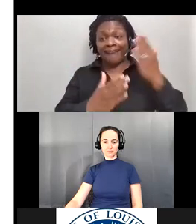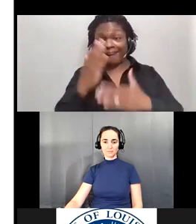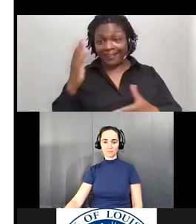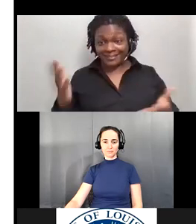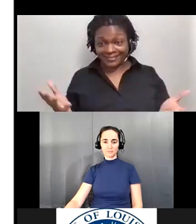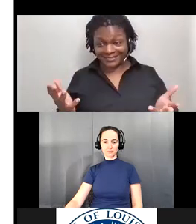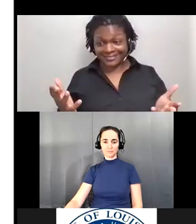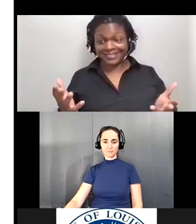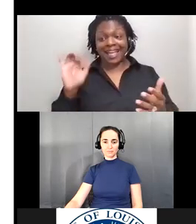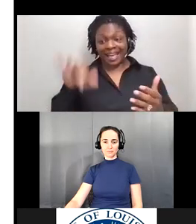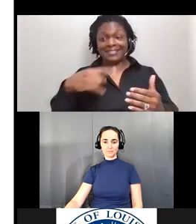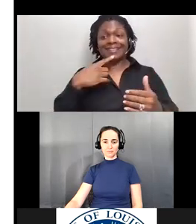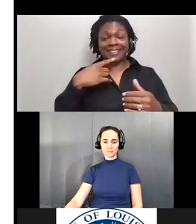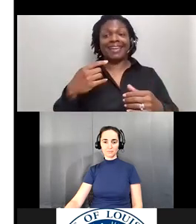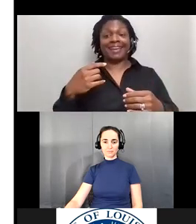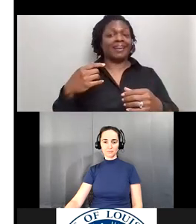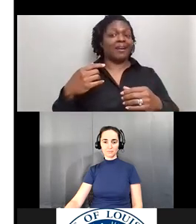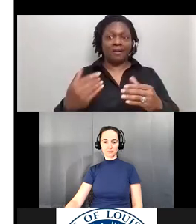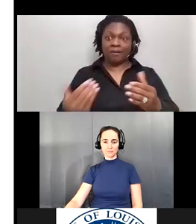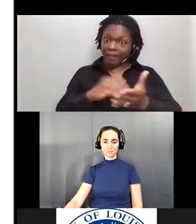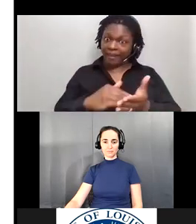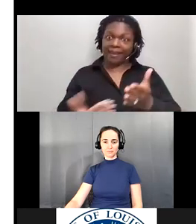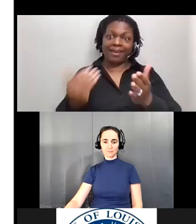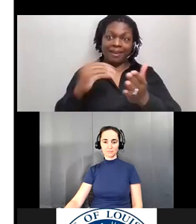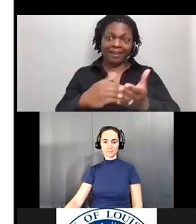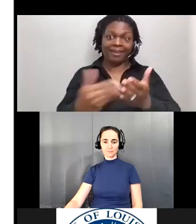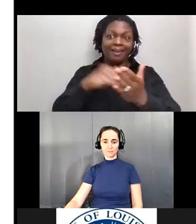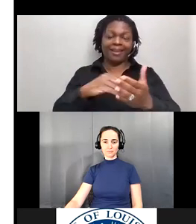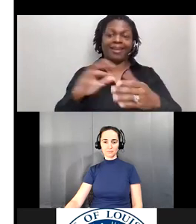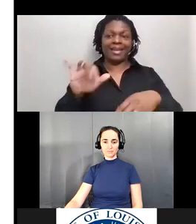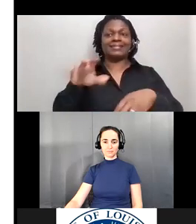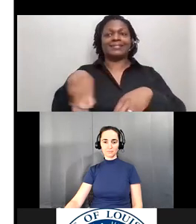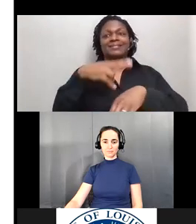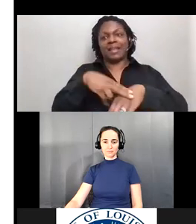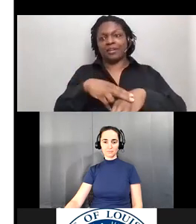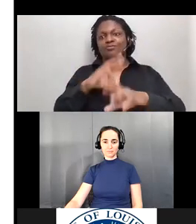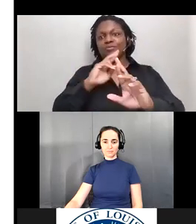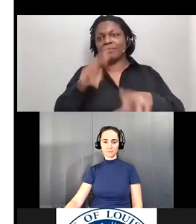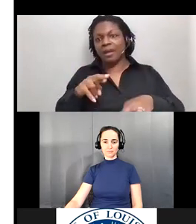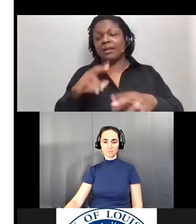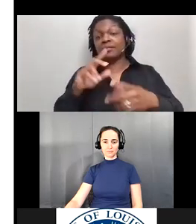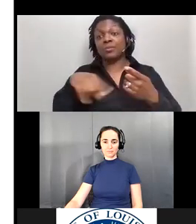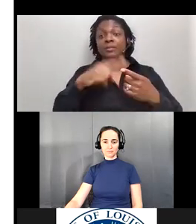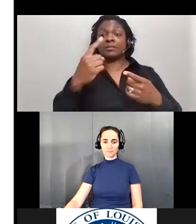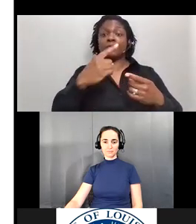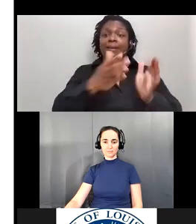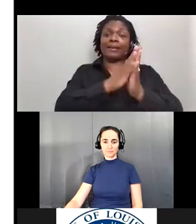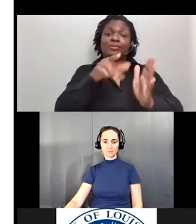16:04:48 It is natural. It's a natural reaction when somebody asked you a question that if